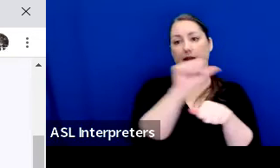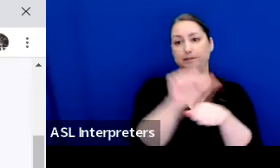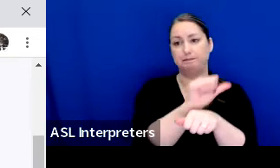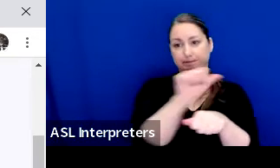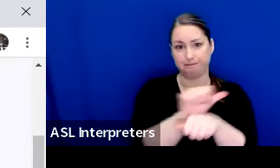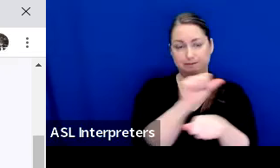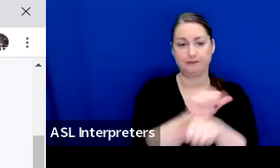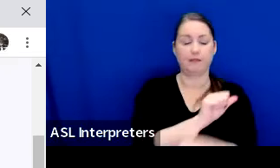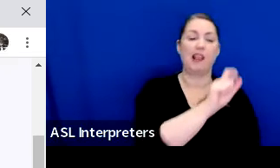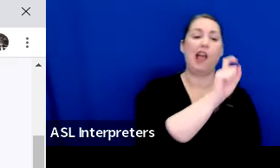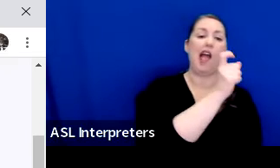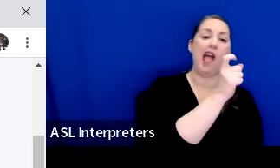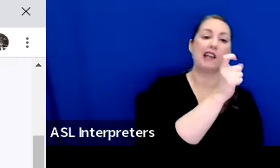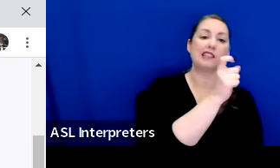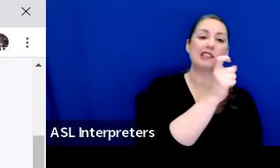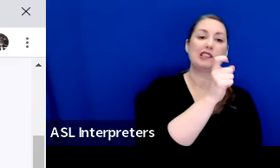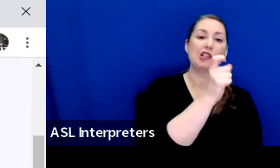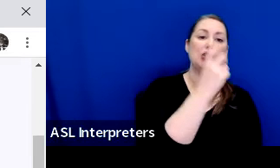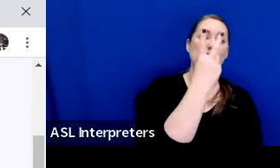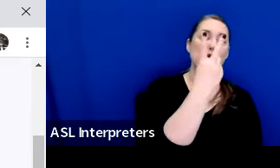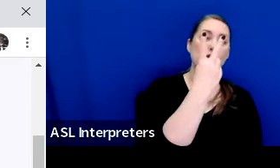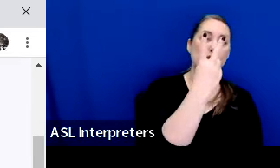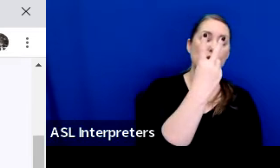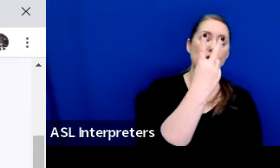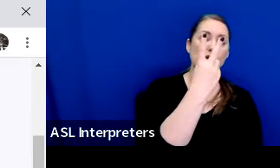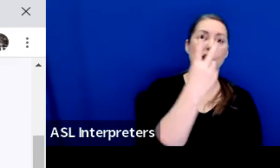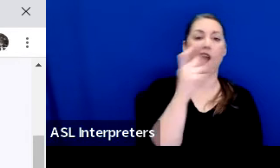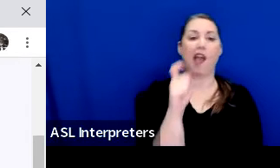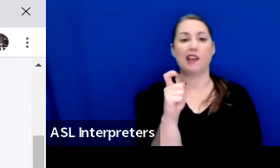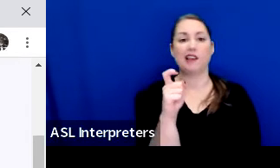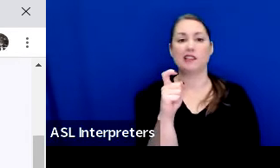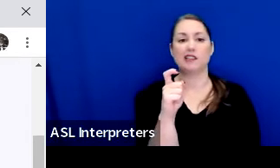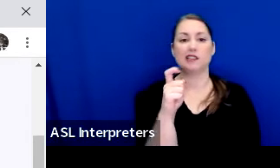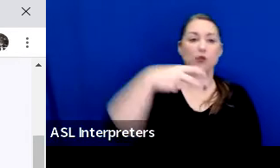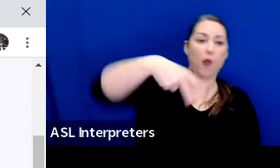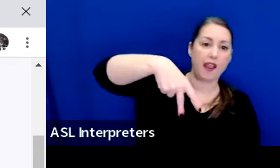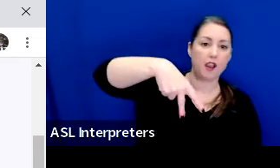squared times x cubed. And the student takes in x squared times x cubed.